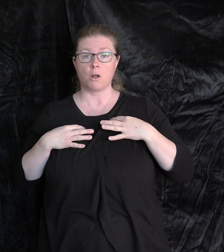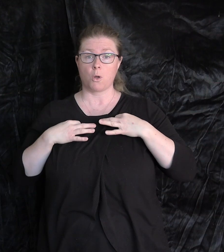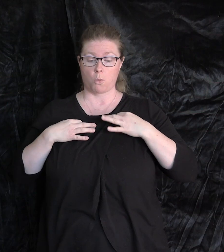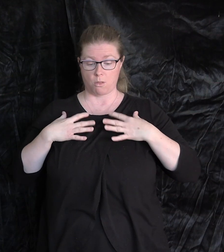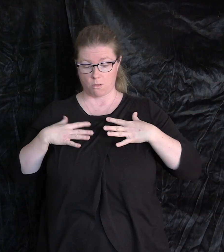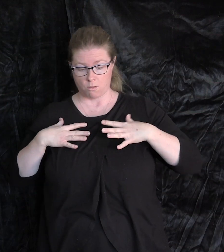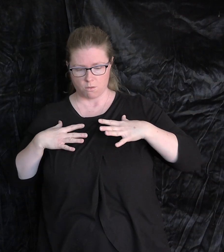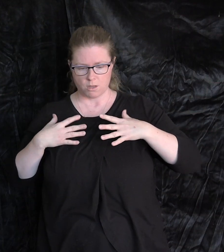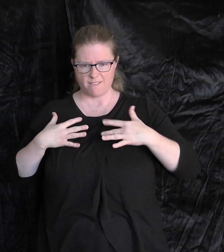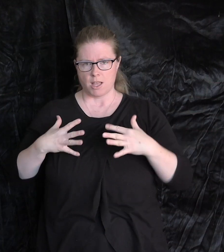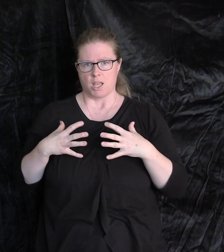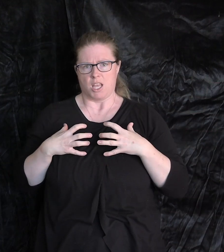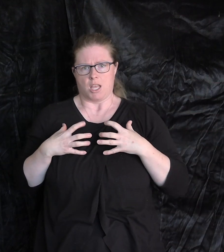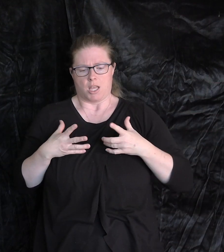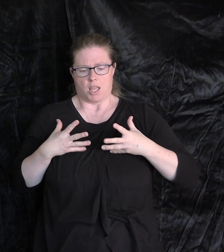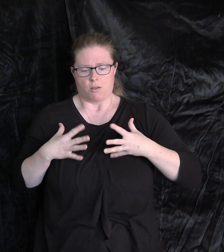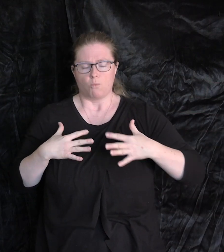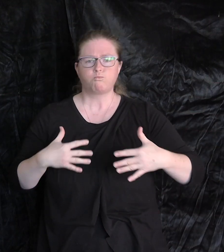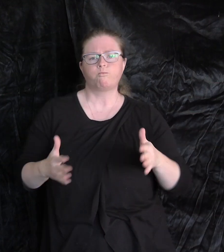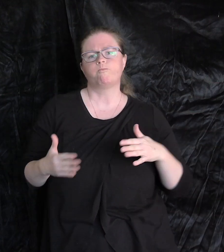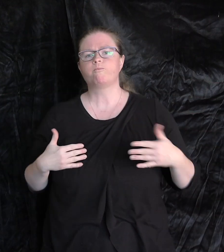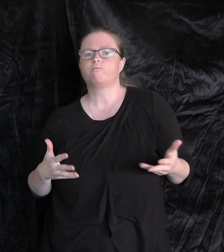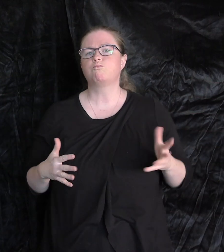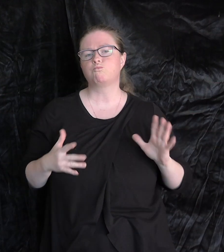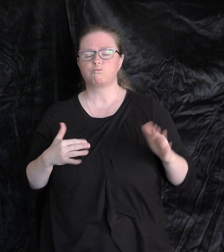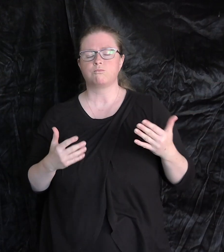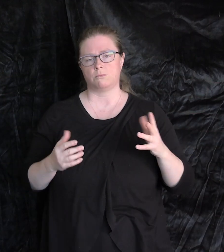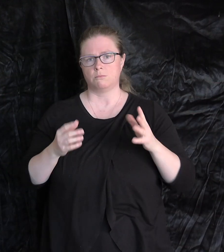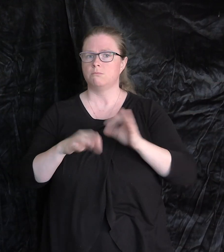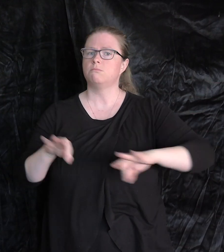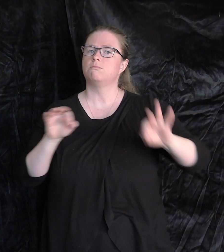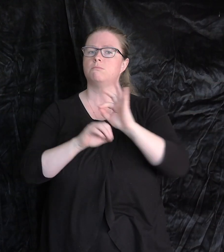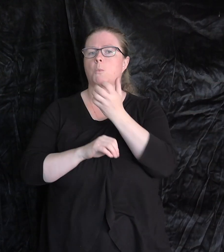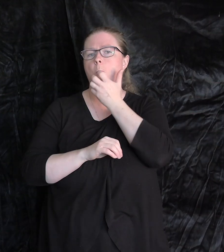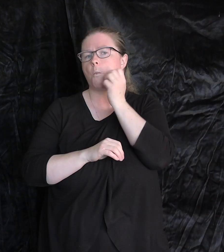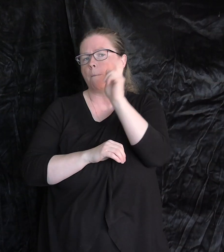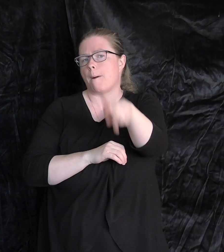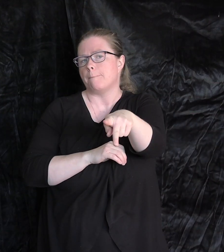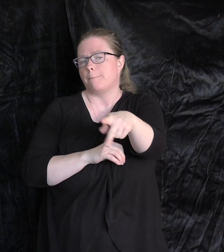with or constrain you. Warm up your body in any way that works for you.